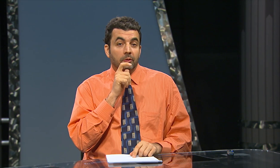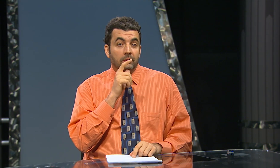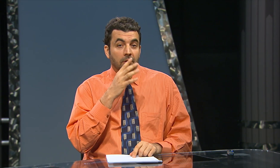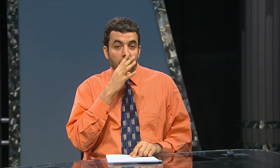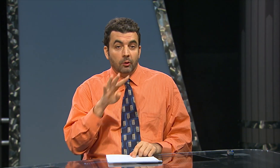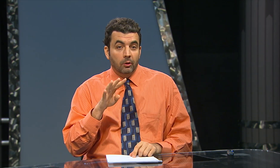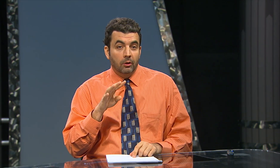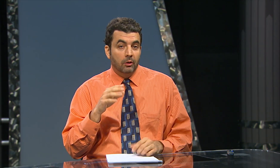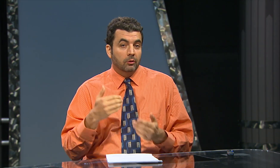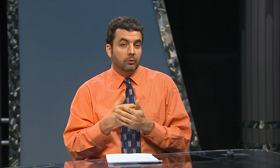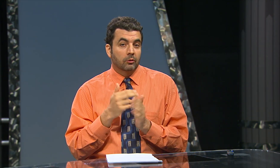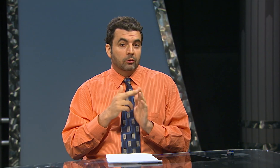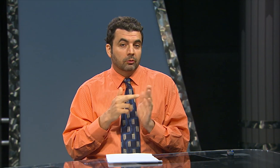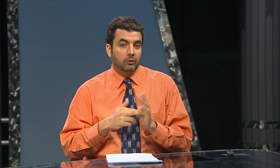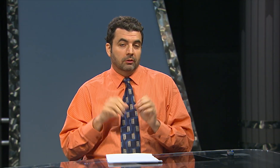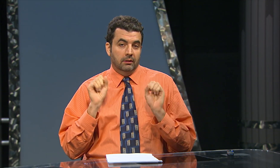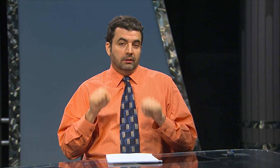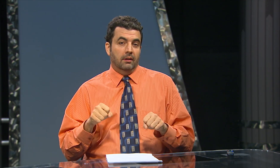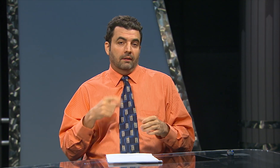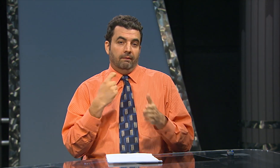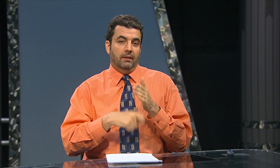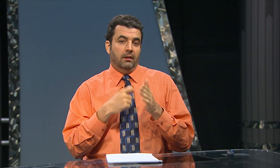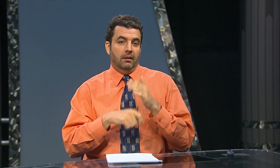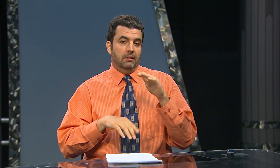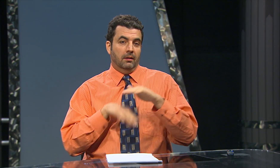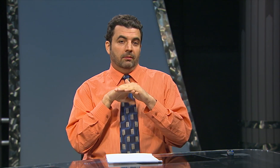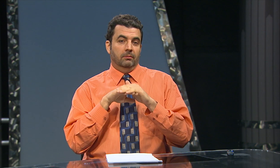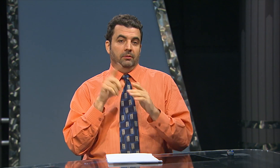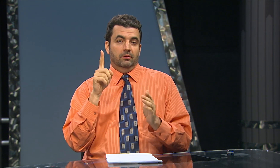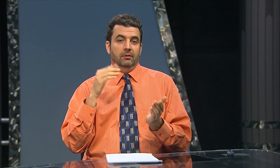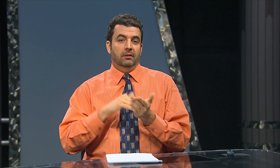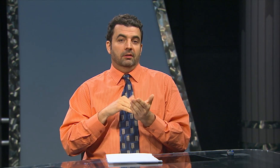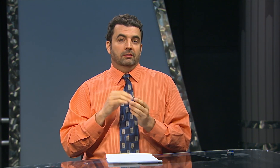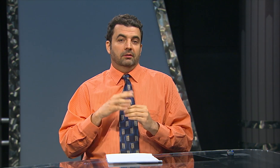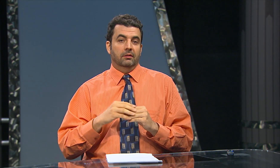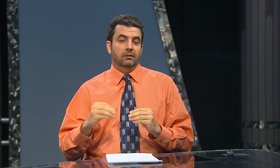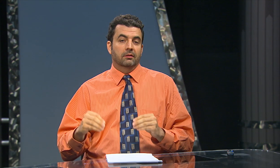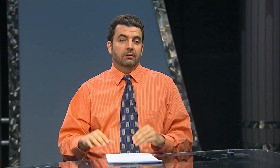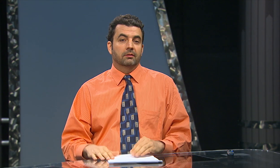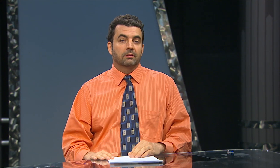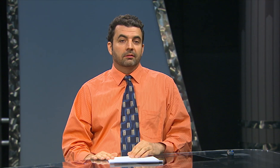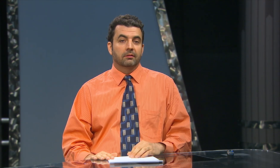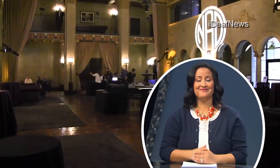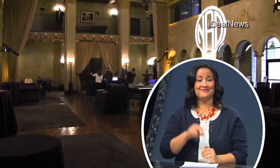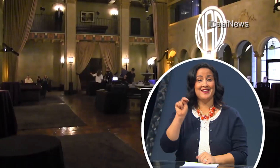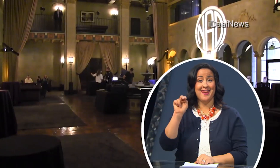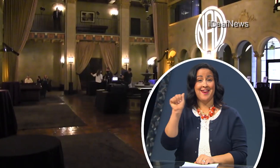THOSE WHO DO NOT ABIDE BY THE BAN COULD BE FINED UP TO ONE THOUSAND DOLLARS.